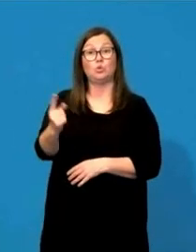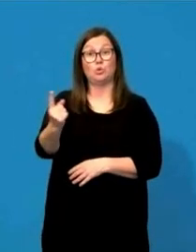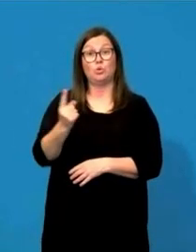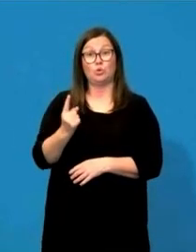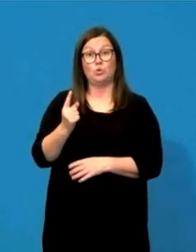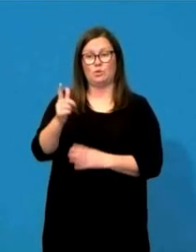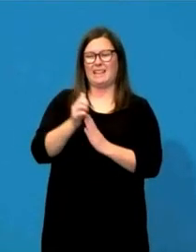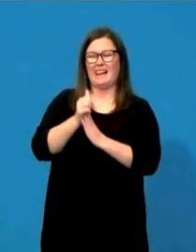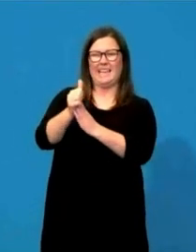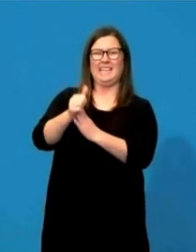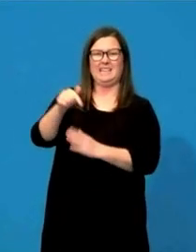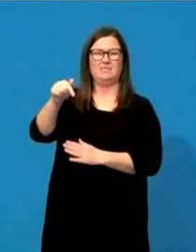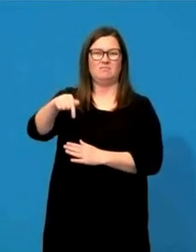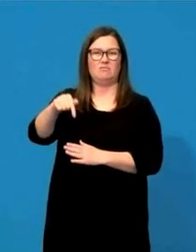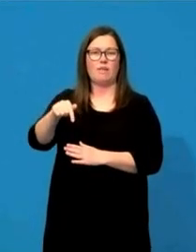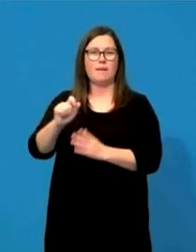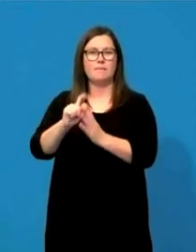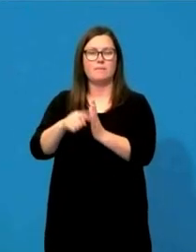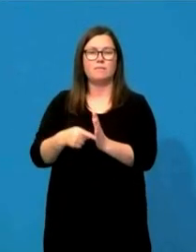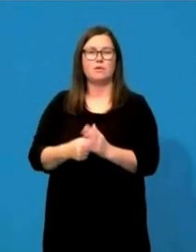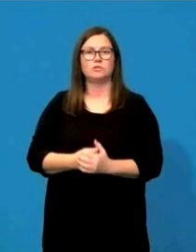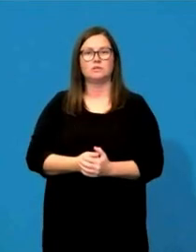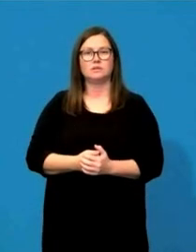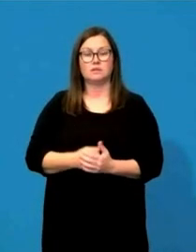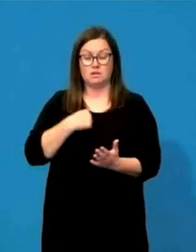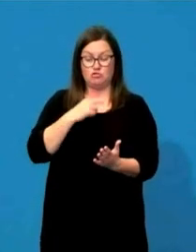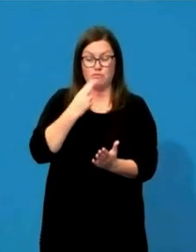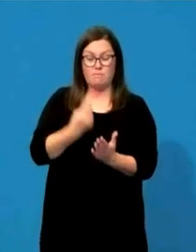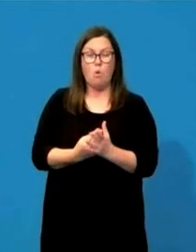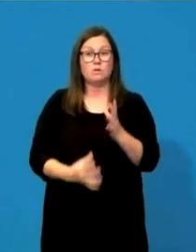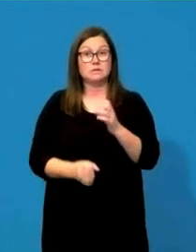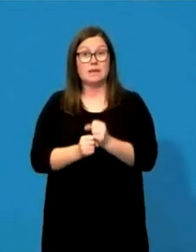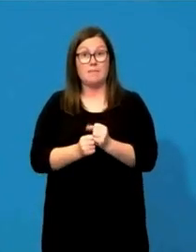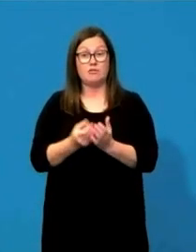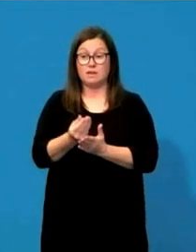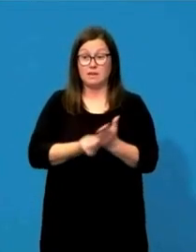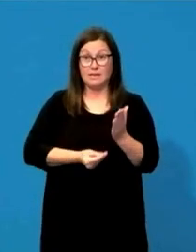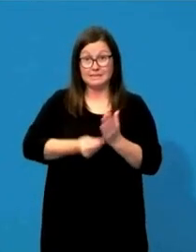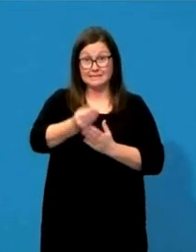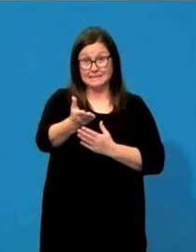And the summary of the report was sent to them just after Minister Linda Reynolds came